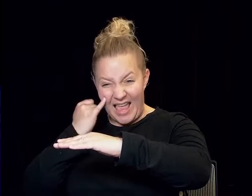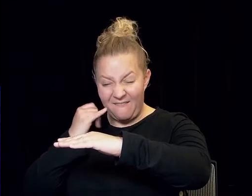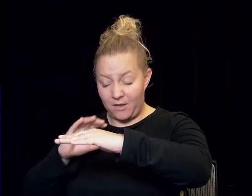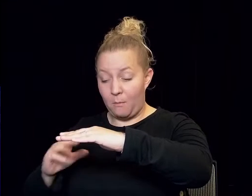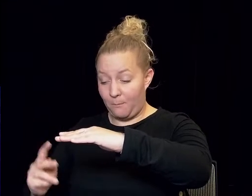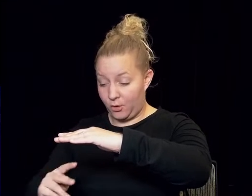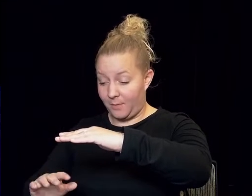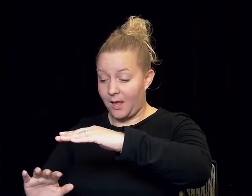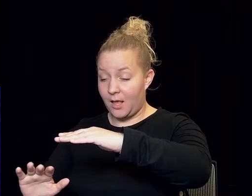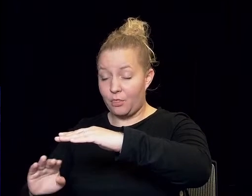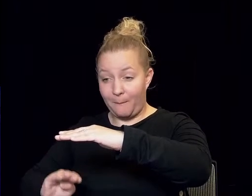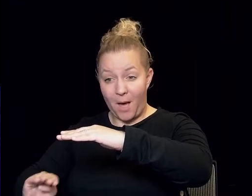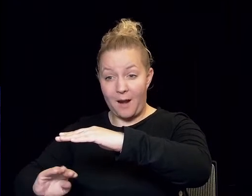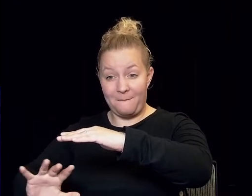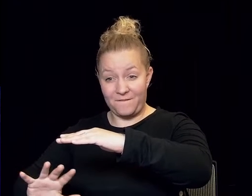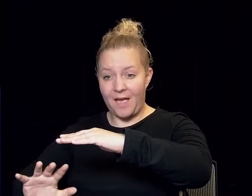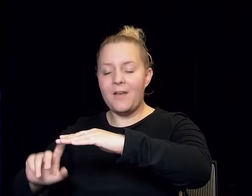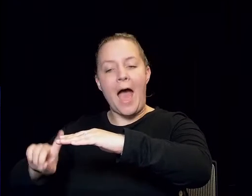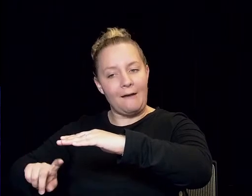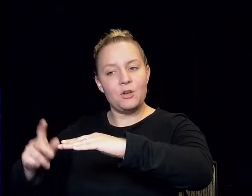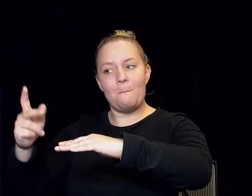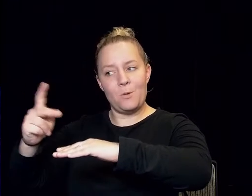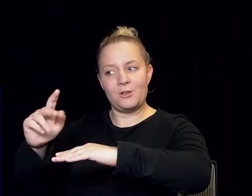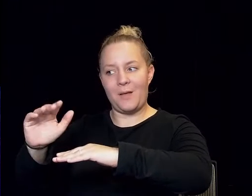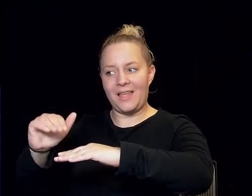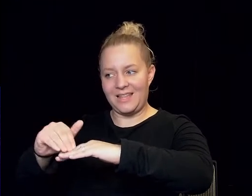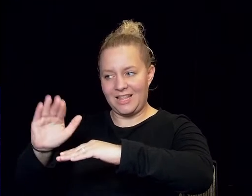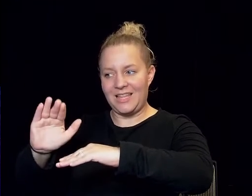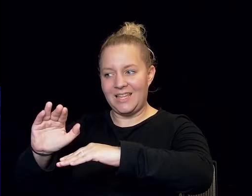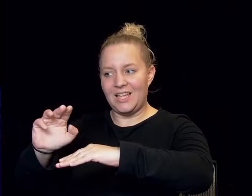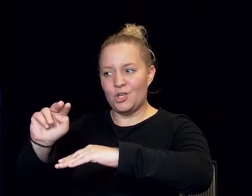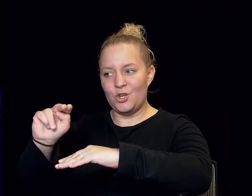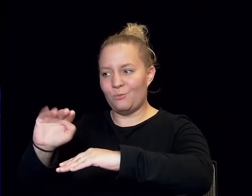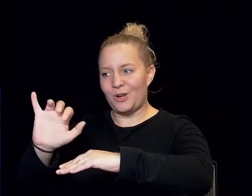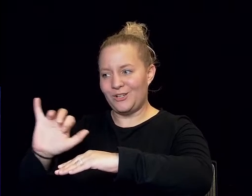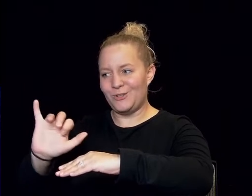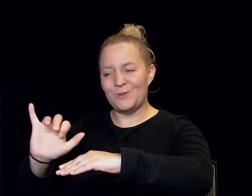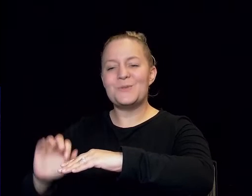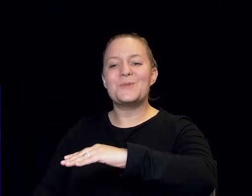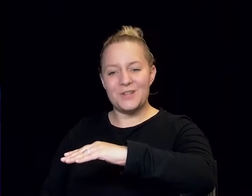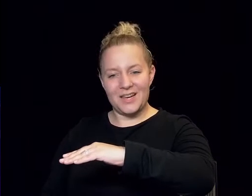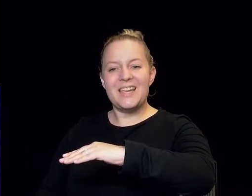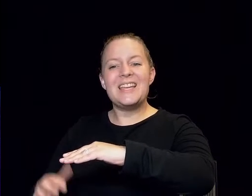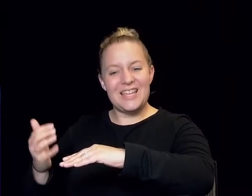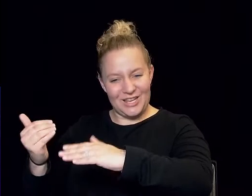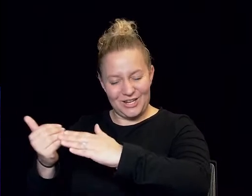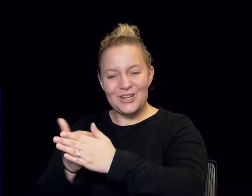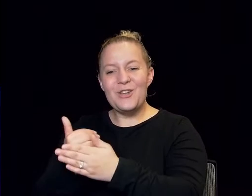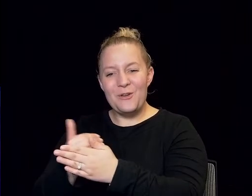So, I'm going to multiply that fraction by 5/5. So, my new fraction is going to be